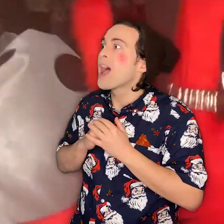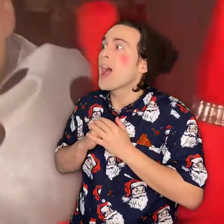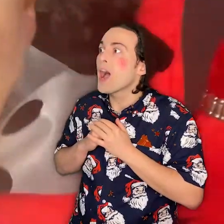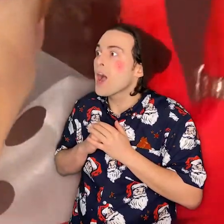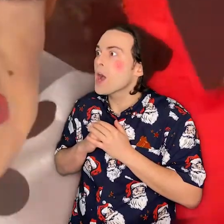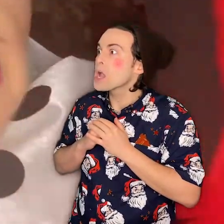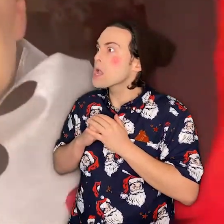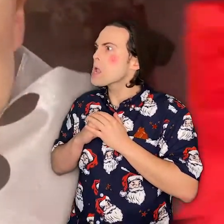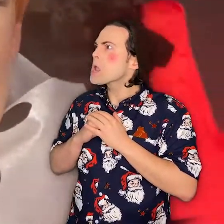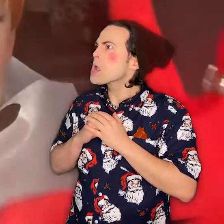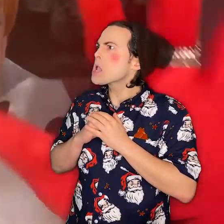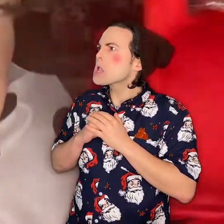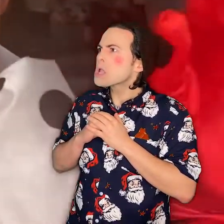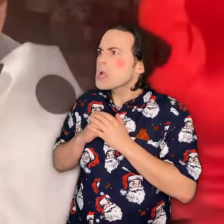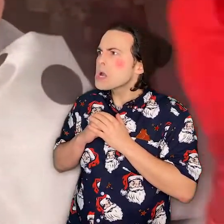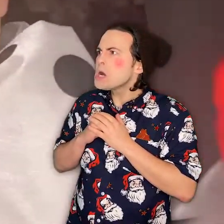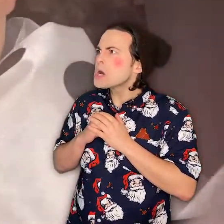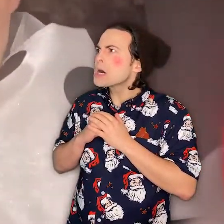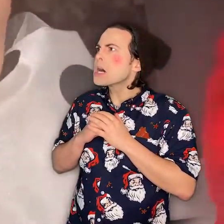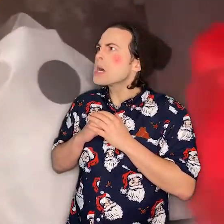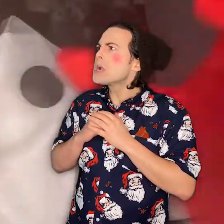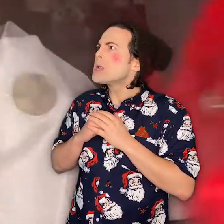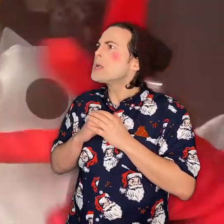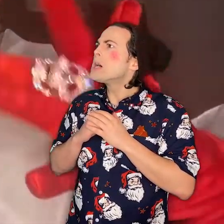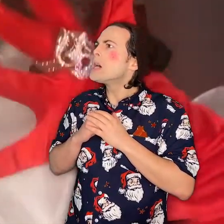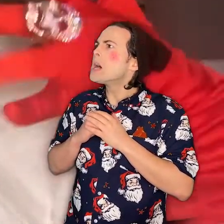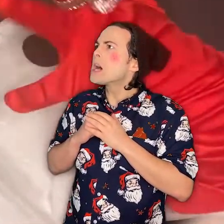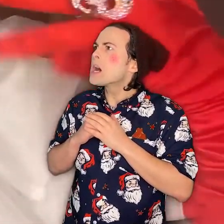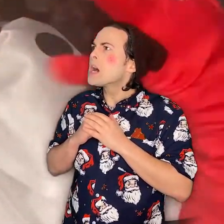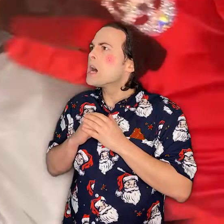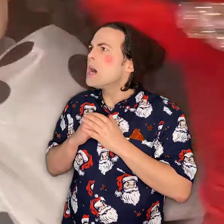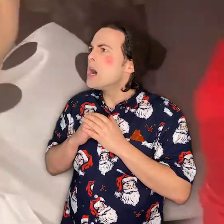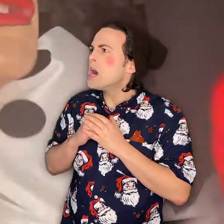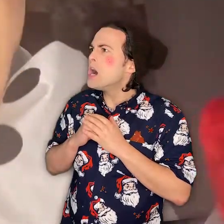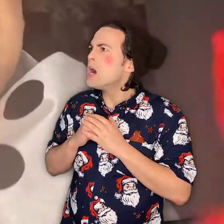Judy - With heart of stone of Priti Patel and some of BoJo's awful